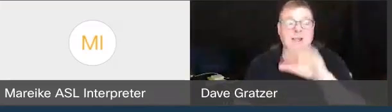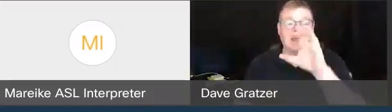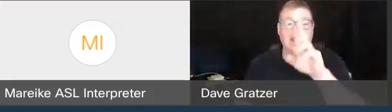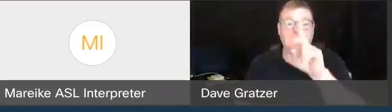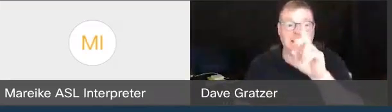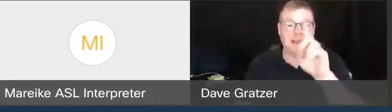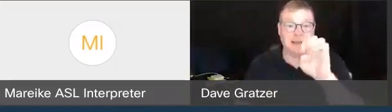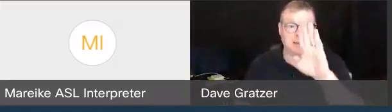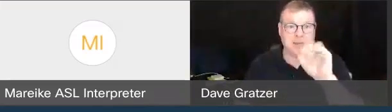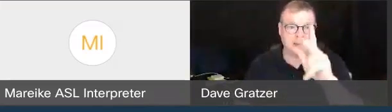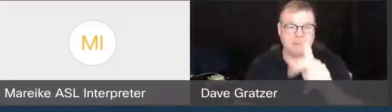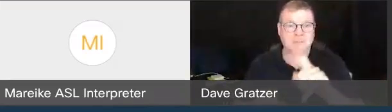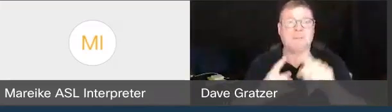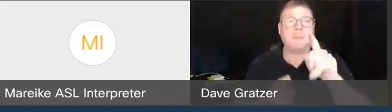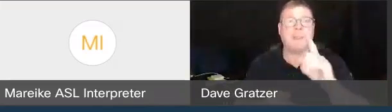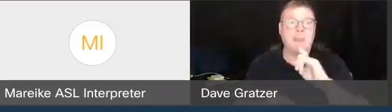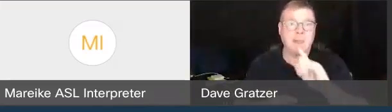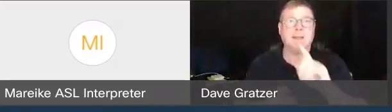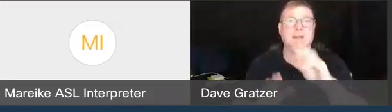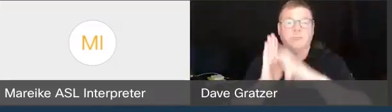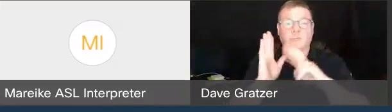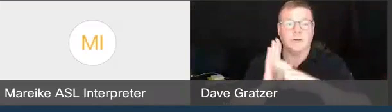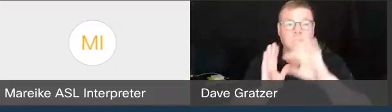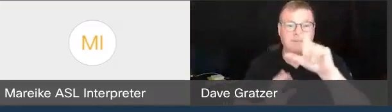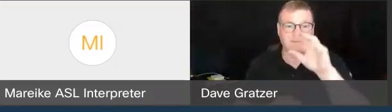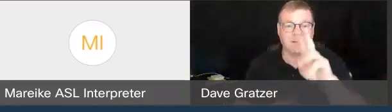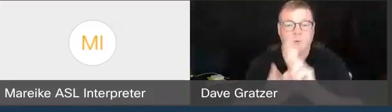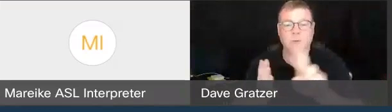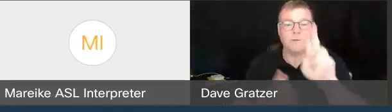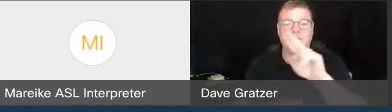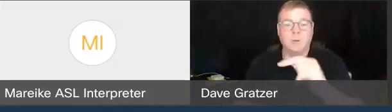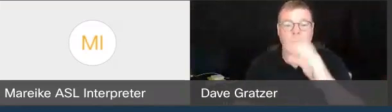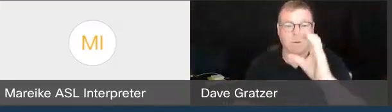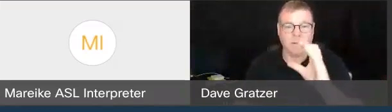a distinguished professor and research fellow at the University of North Carolina at Chapel Hill.